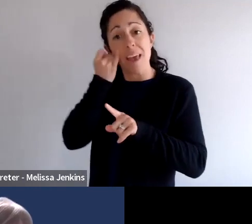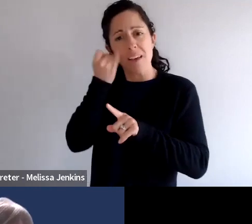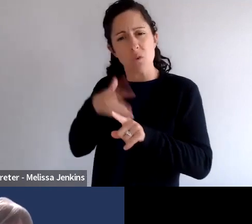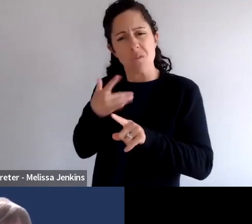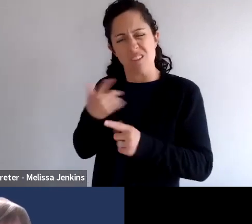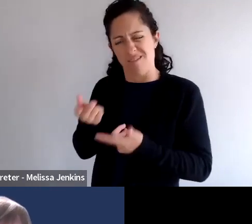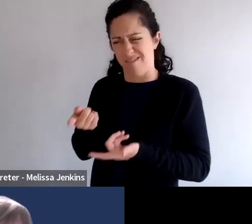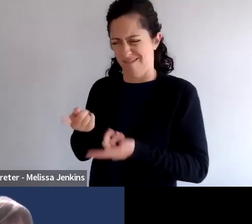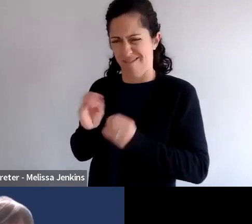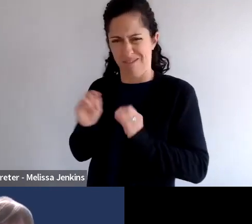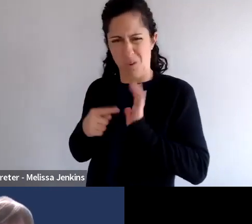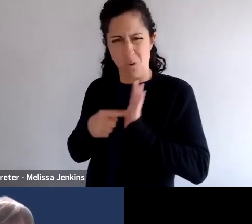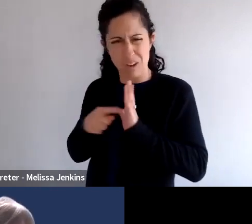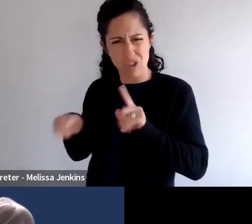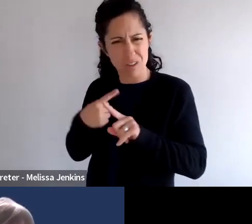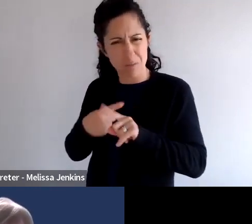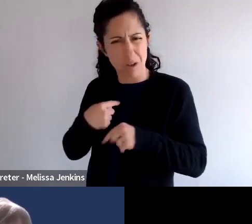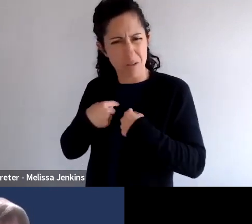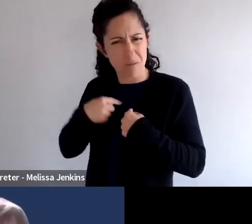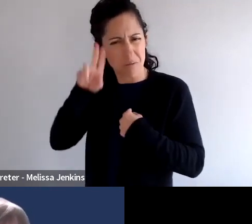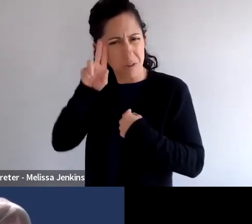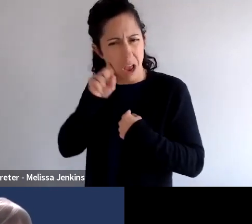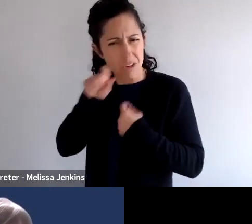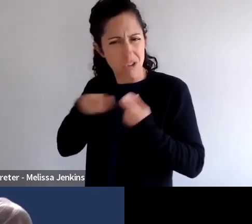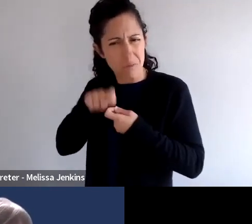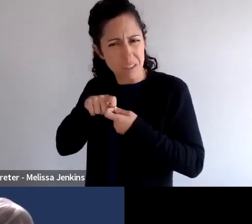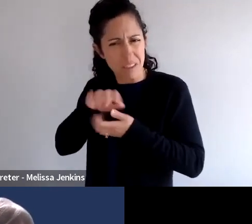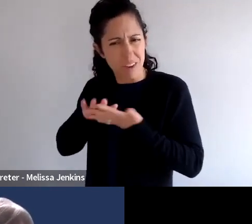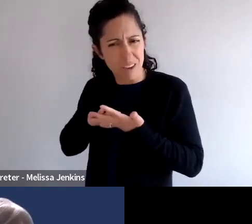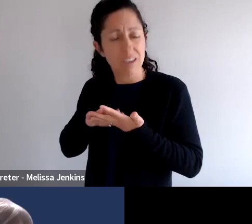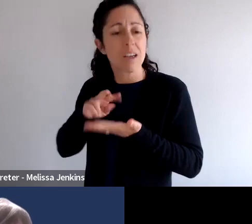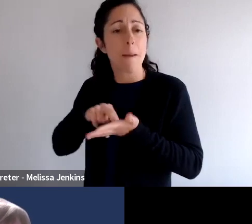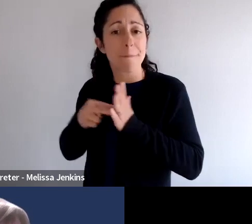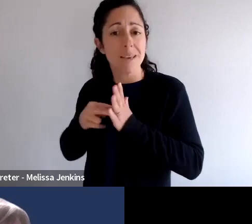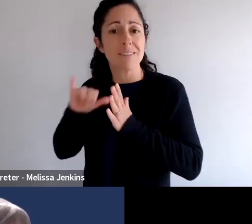that those questions would be in a level three and we haven't identified those surveys yet. So